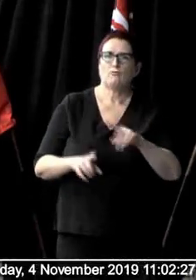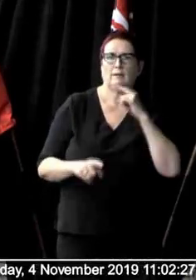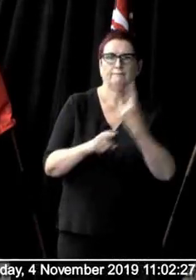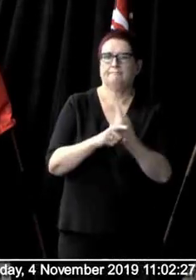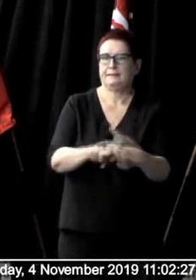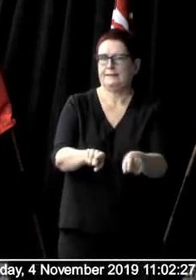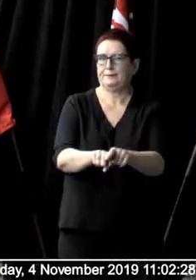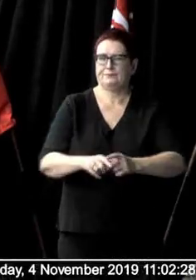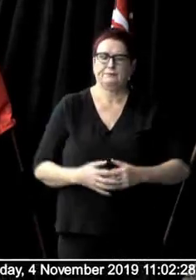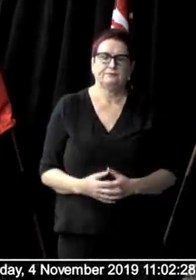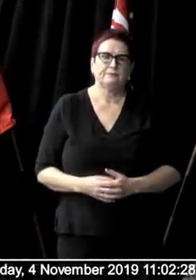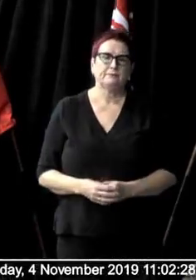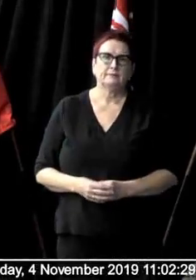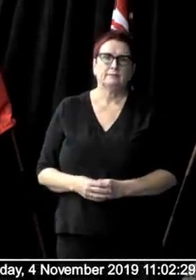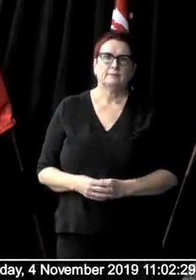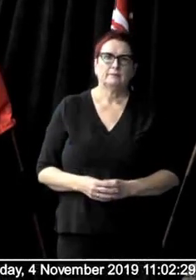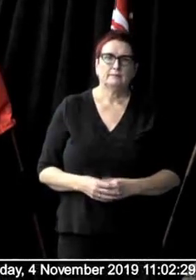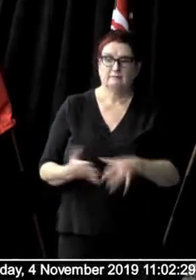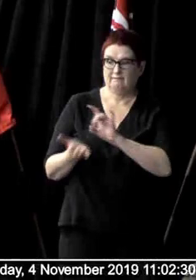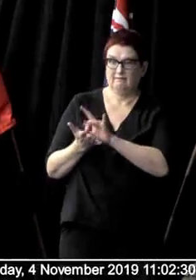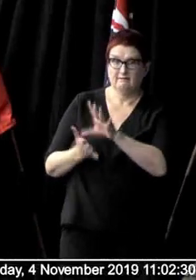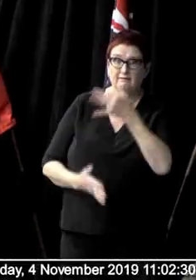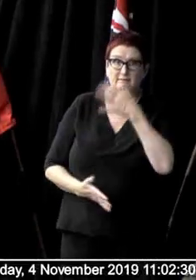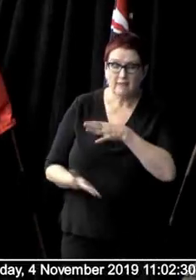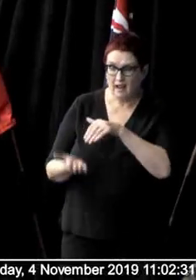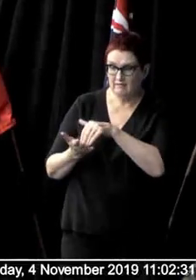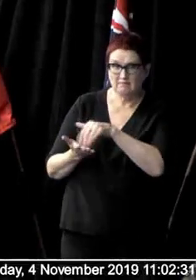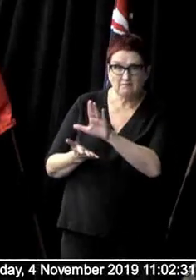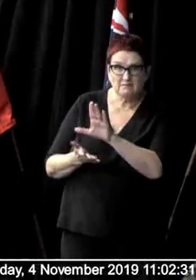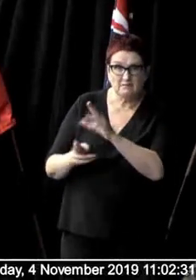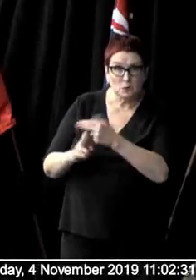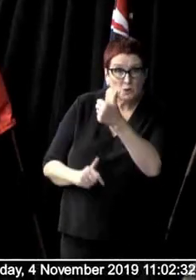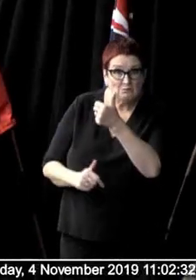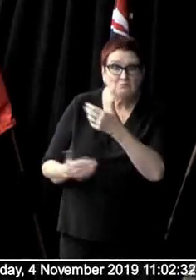This topic of suspensions and exclusion like, for example, the topic of the use